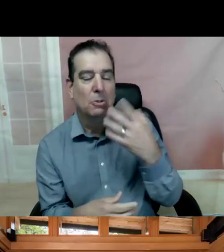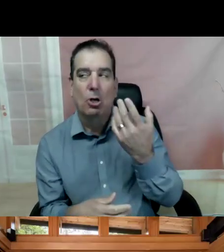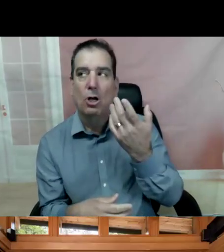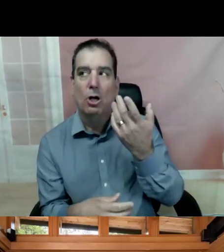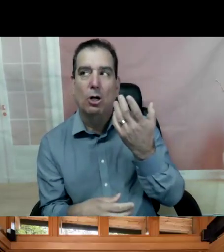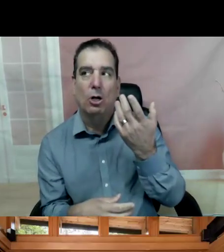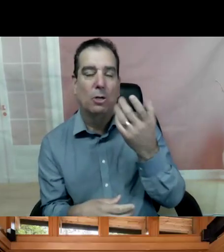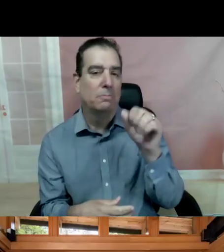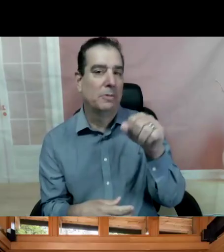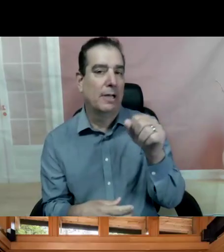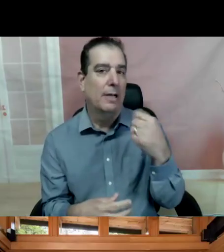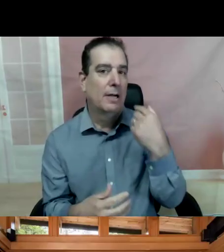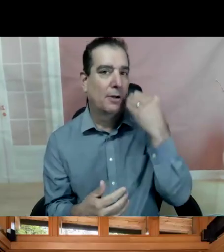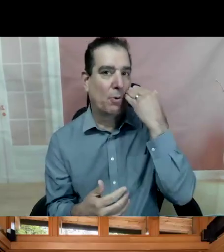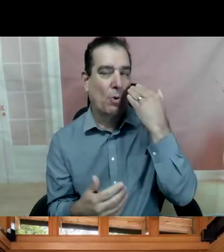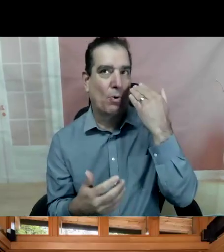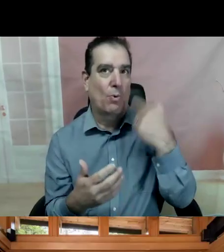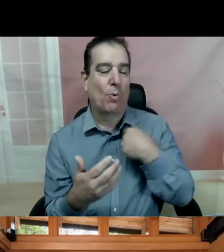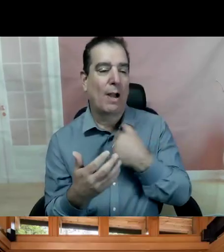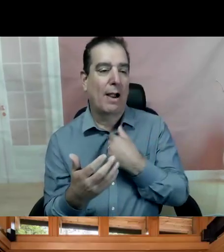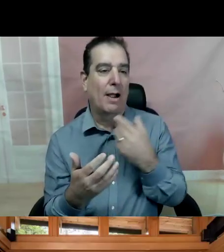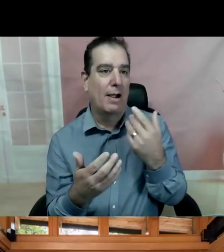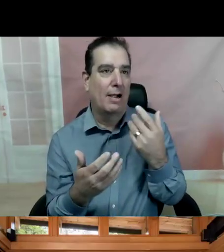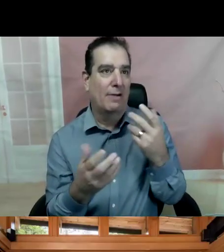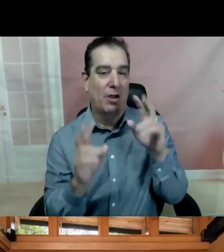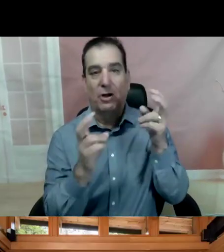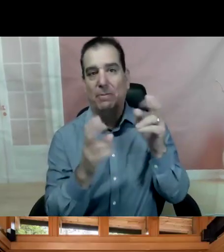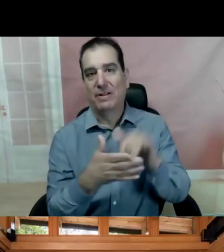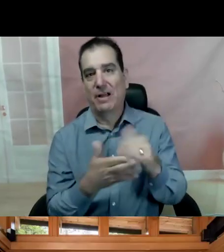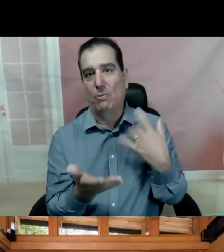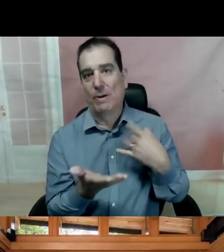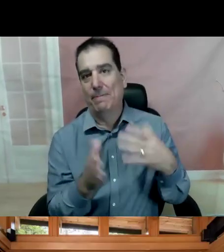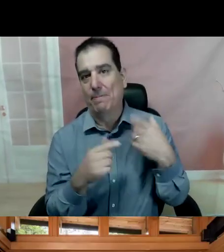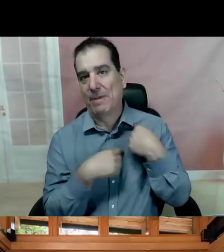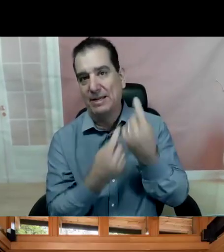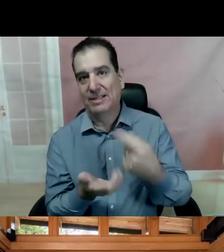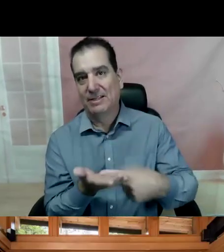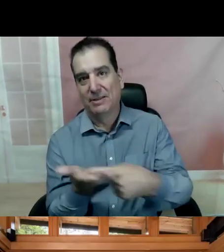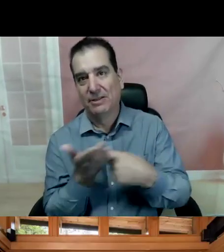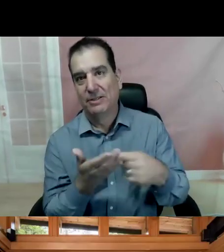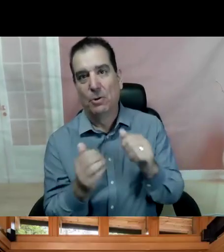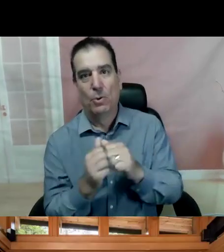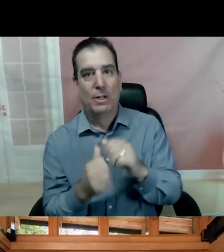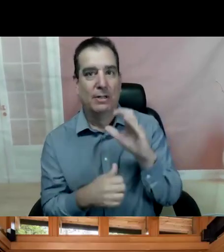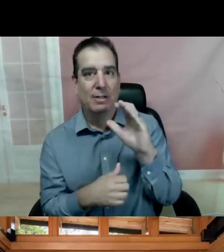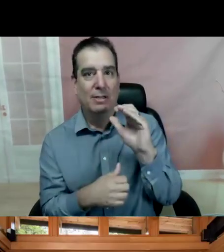Mark says, sure. Yeah…I know that we have… that's a topic that we have been discussing